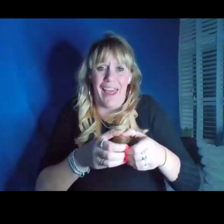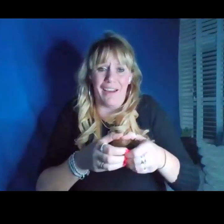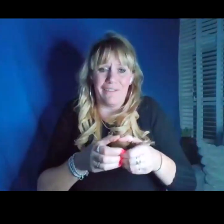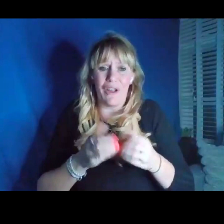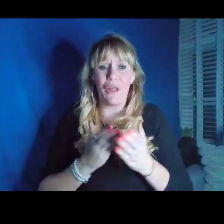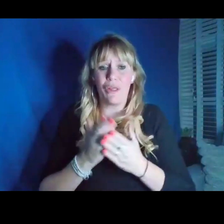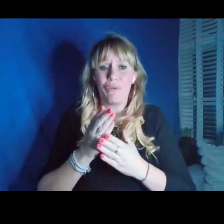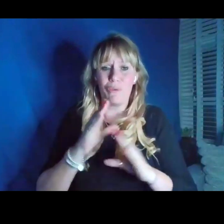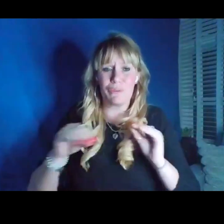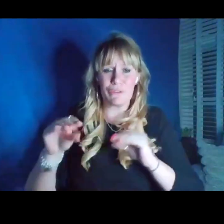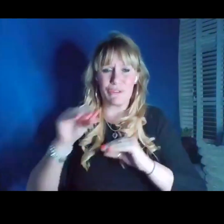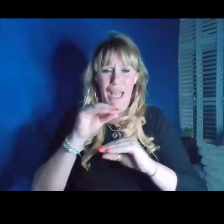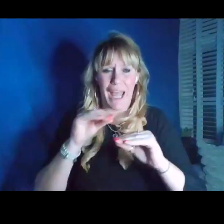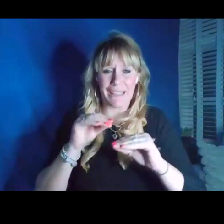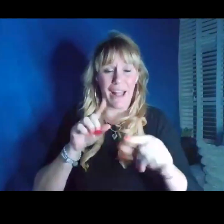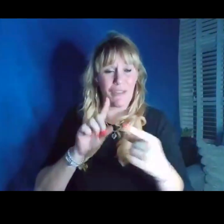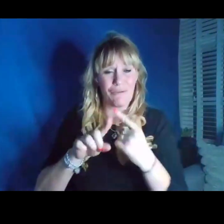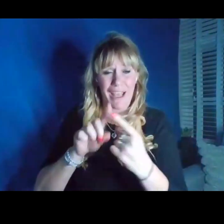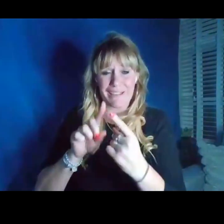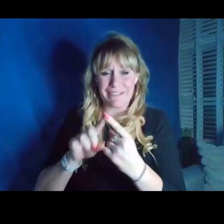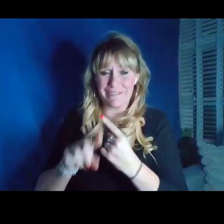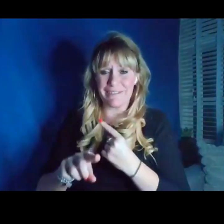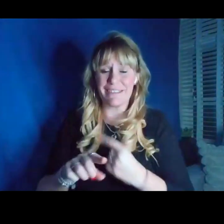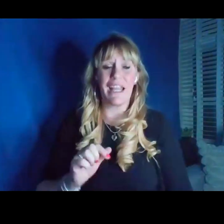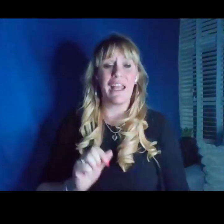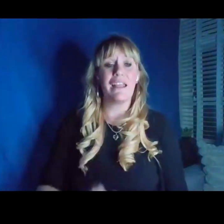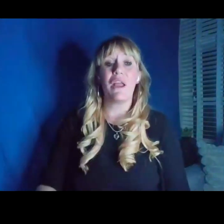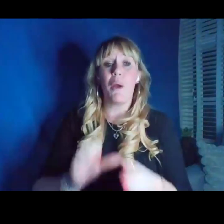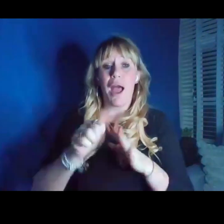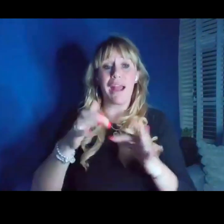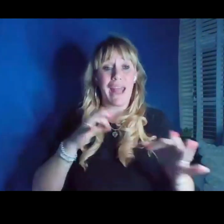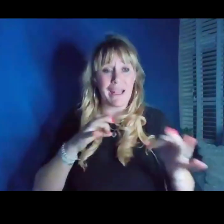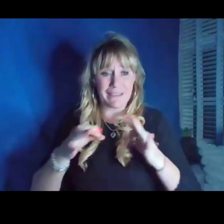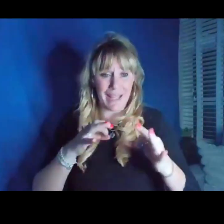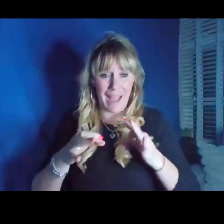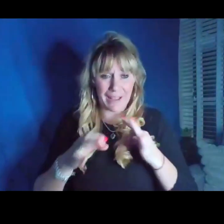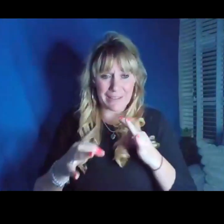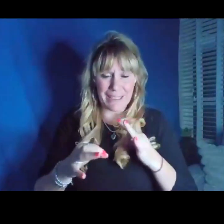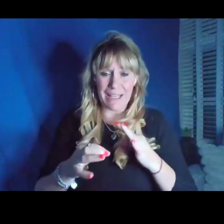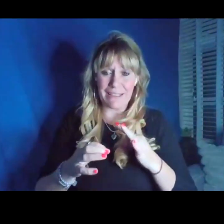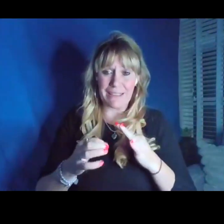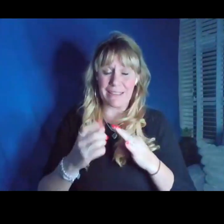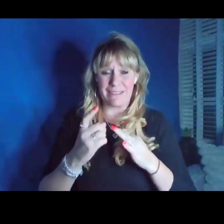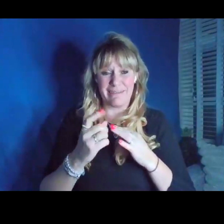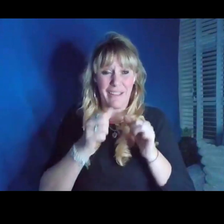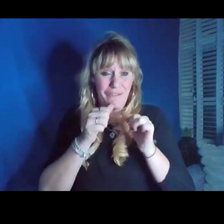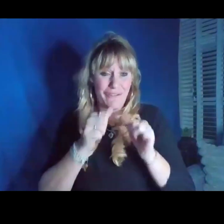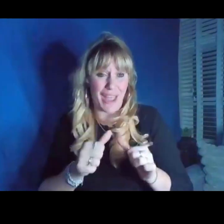So our next act tonight is another favourite of ours, Clare Summerskill.